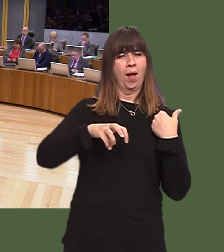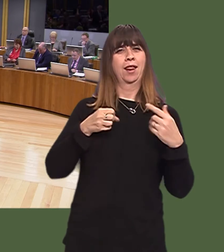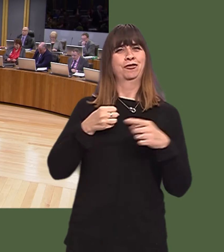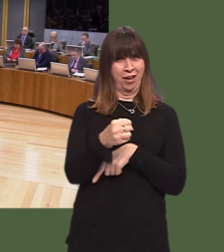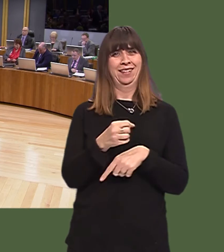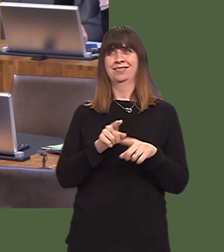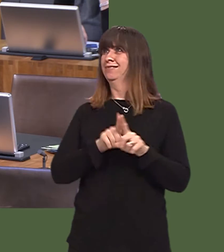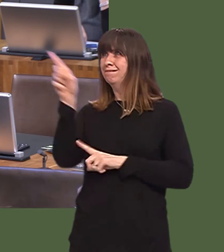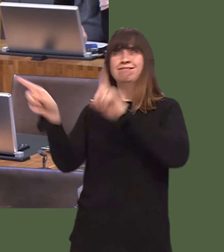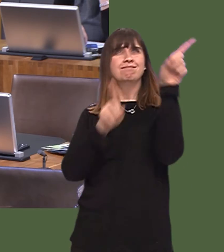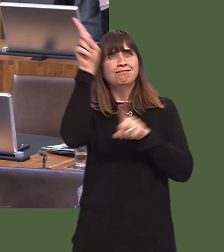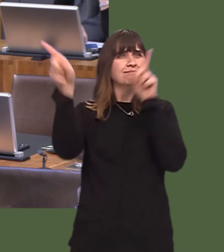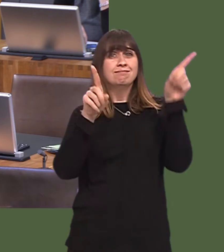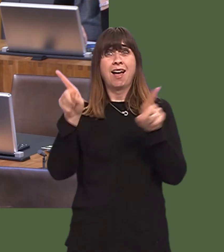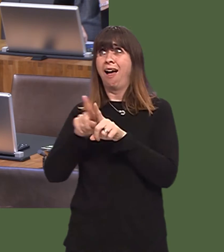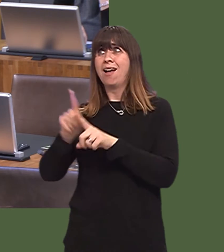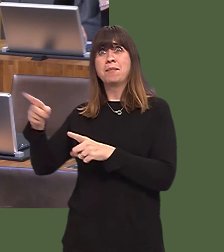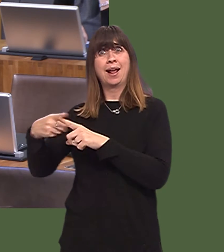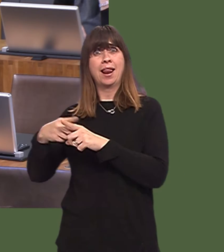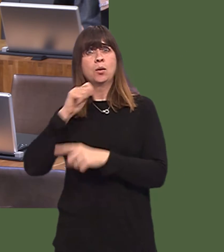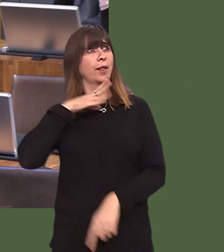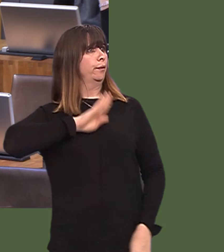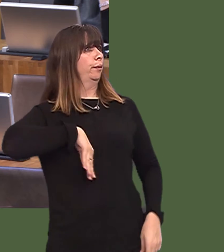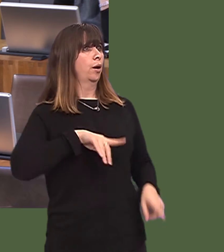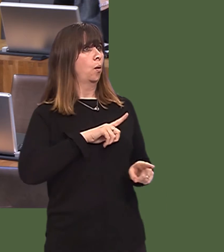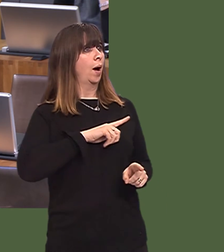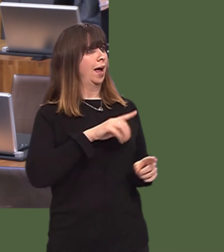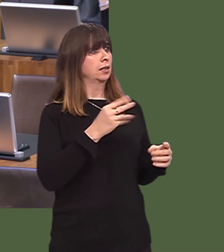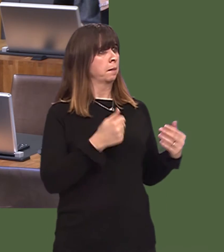own people, but for those people who live on the other side of the border but who use trains from the Wales and borders franchise.